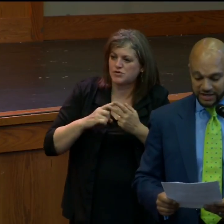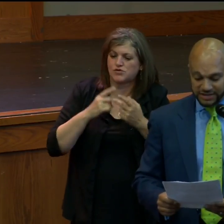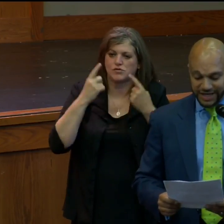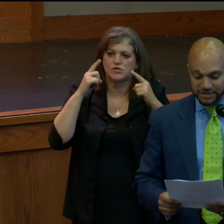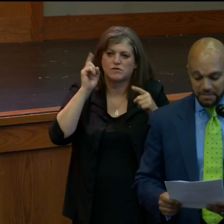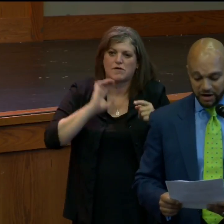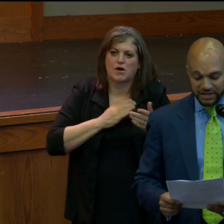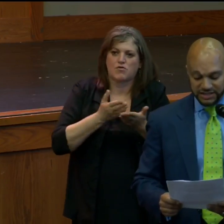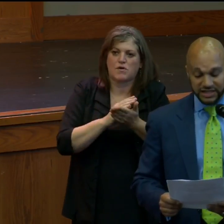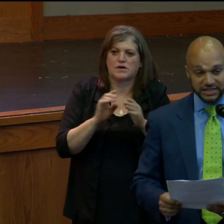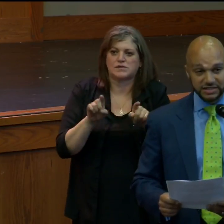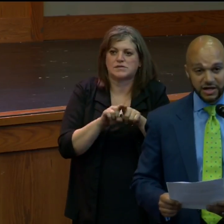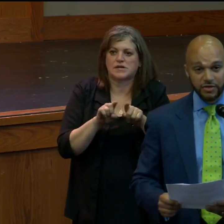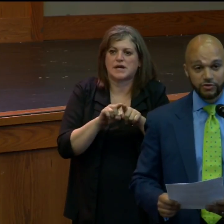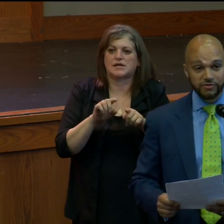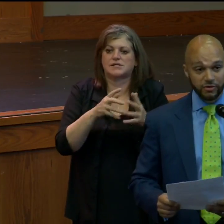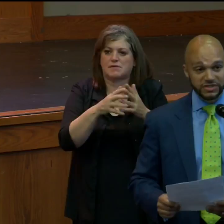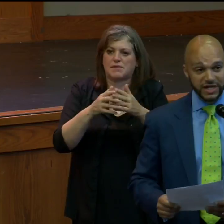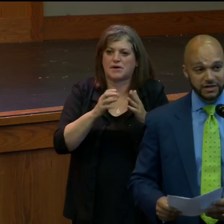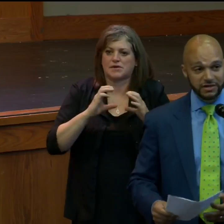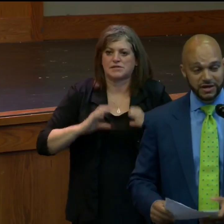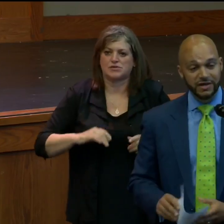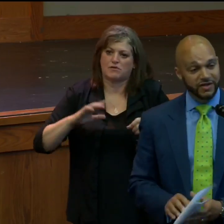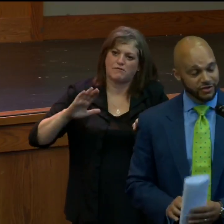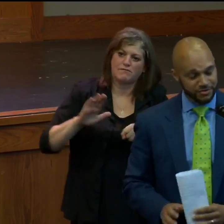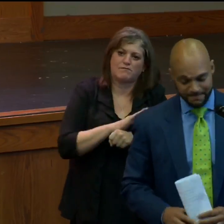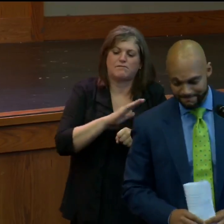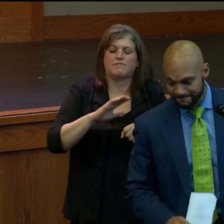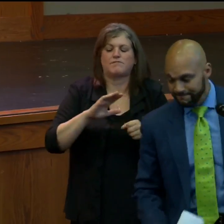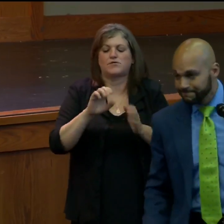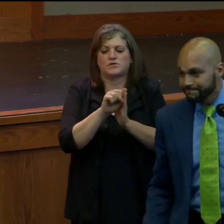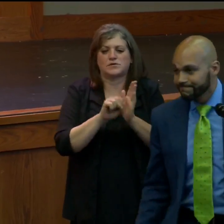RIGHTS AS AMERICAN CITIZENS THROUGH FULL STATEHOOD. THANK YOU.